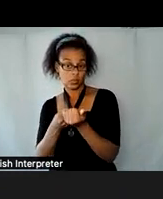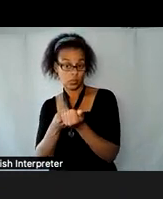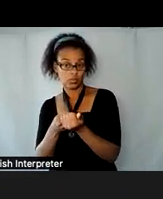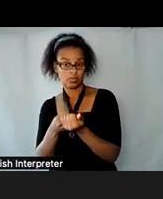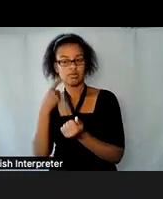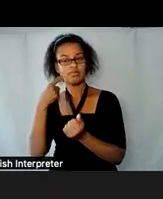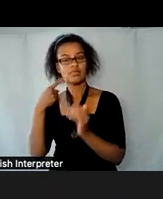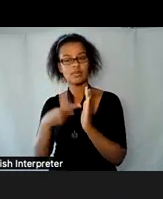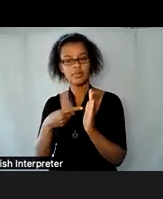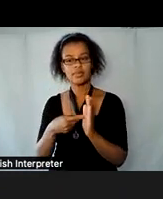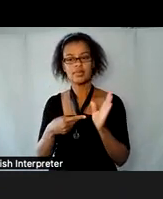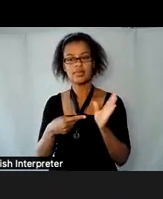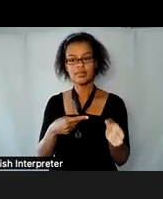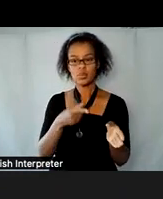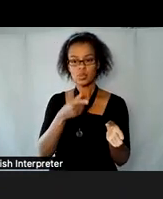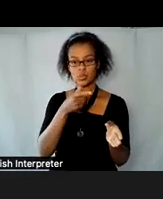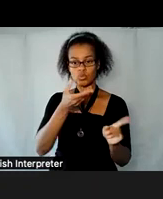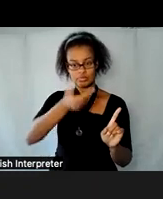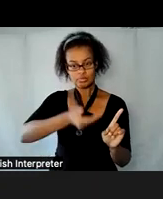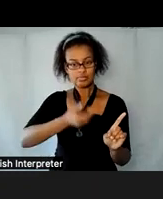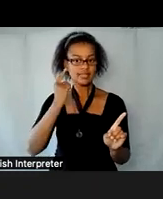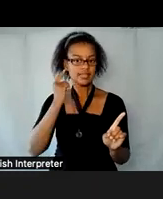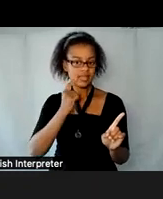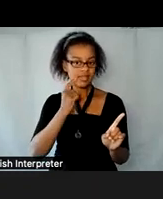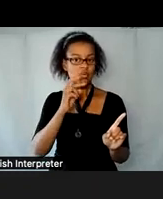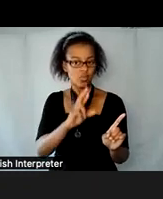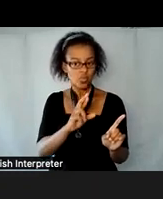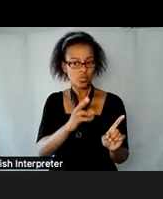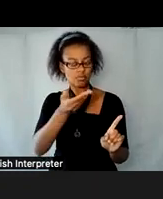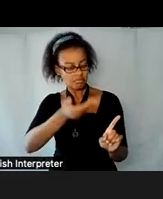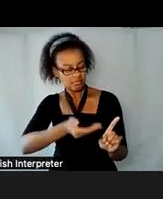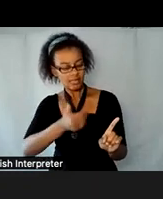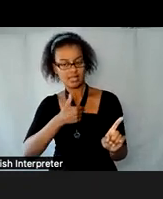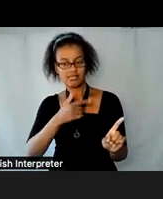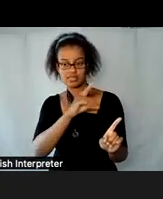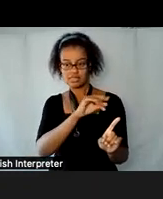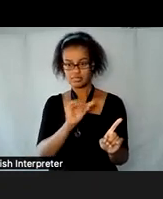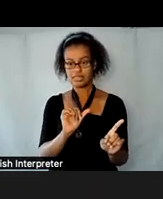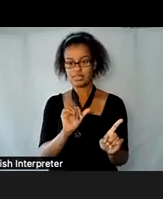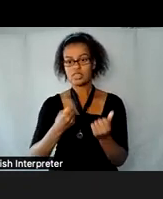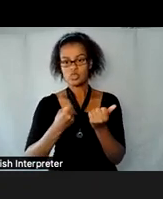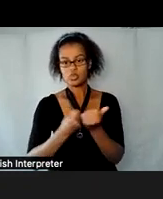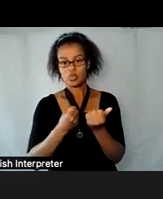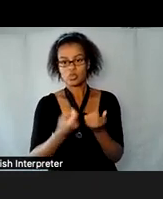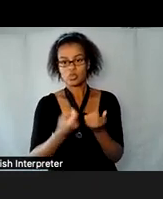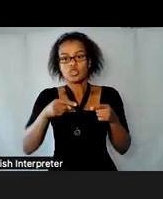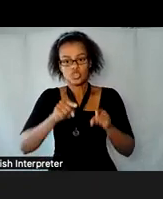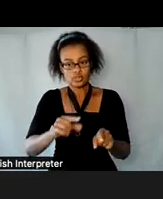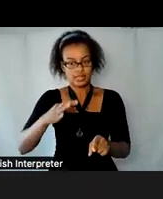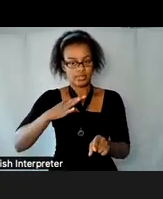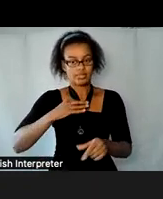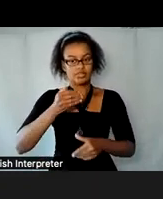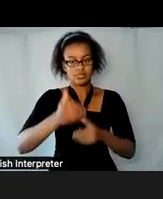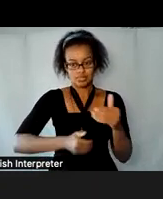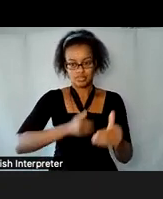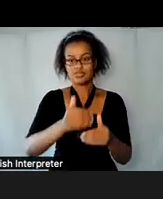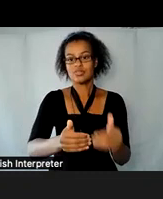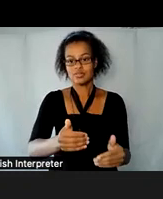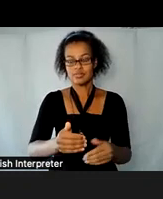And this is up to $500 per year per applicant per year.